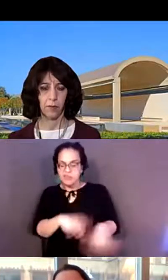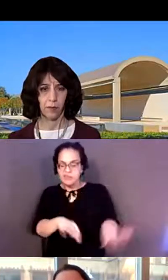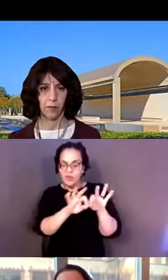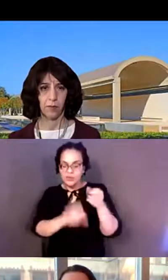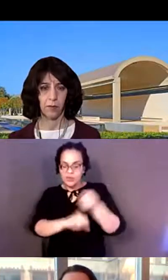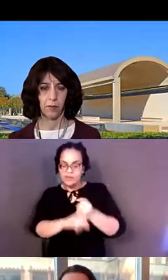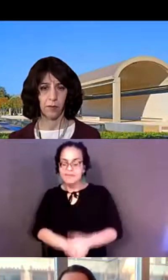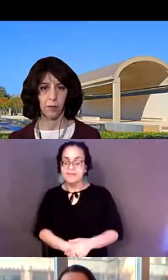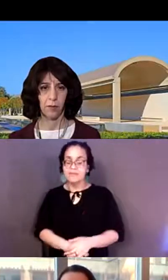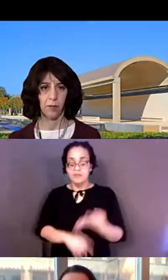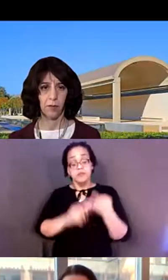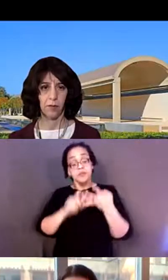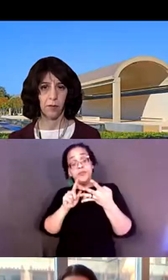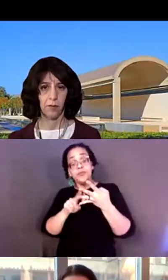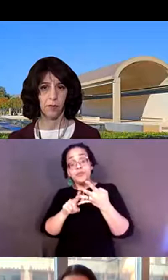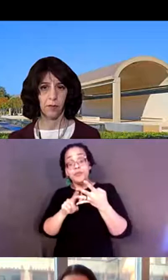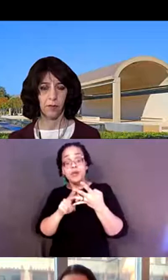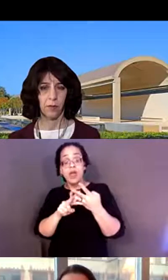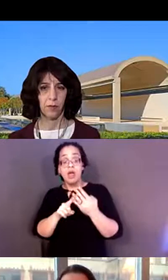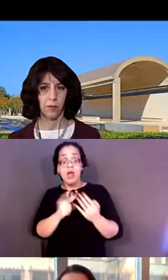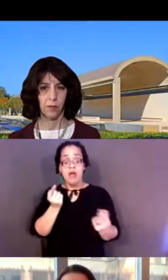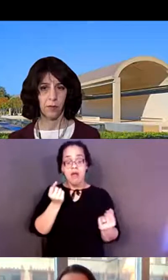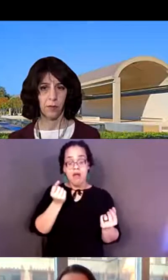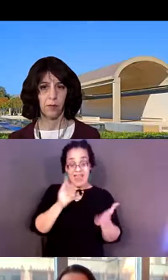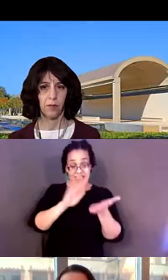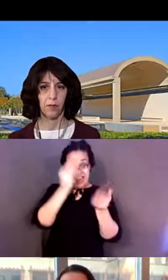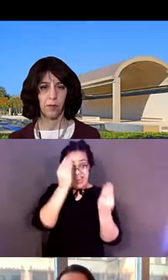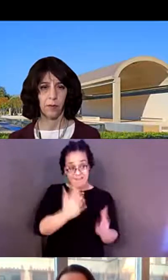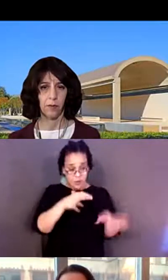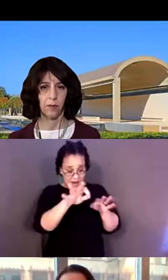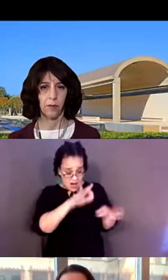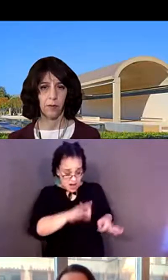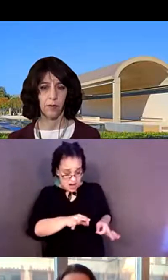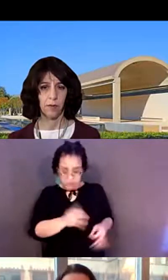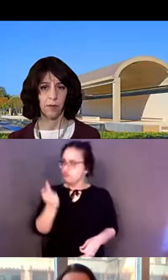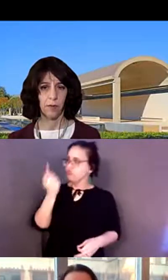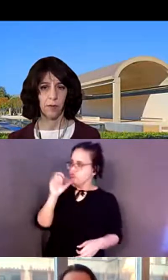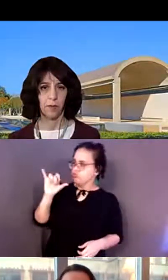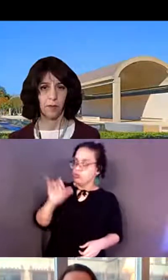The third category is understanding information and again, this is part of